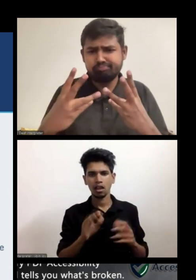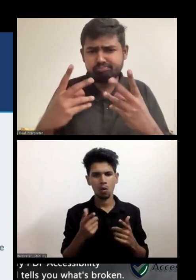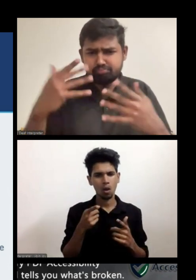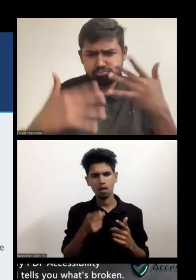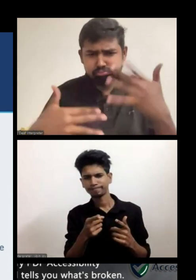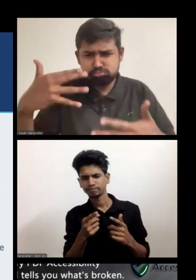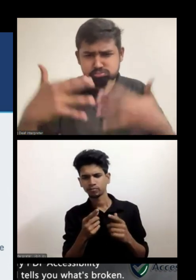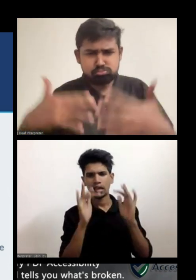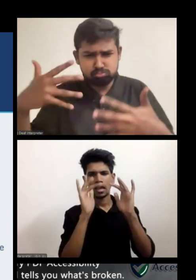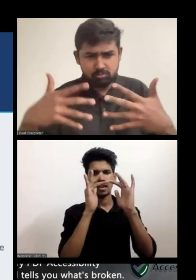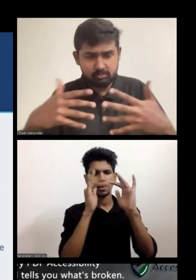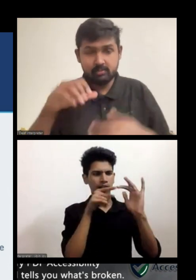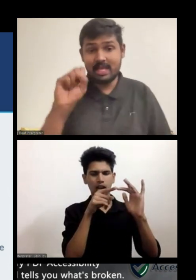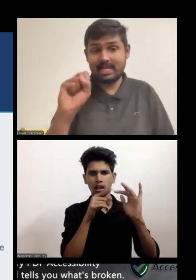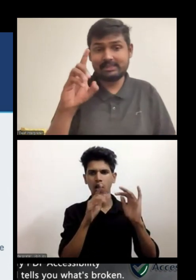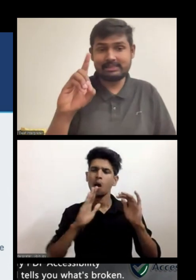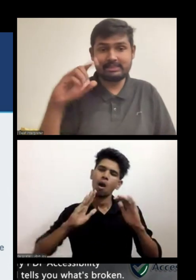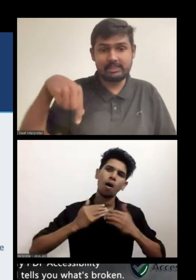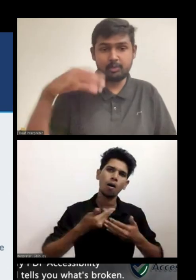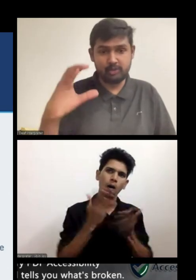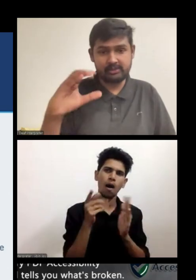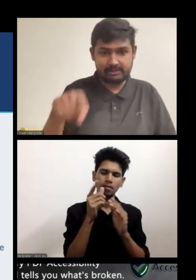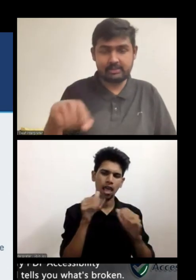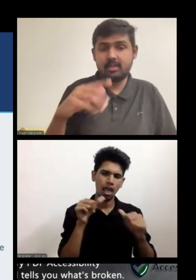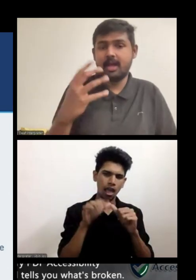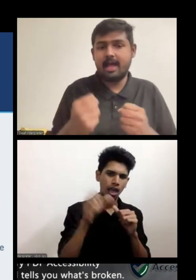everyone and inclusive digital world very well.